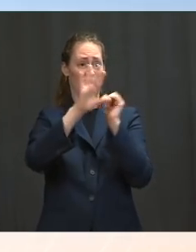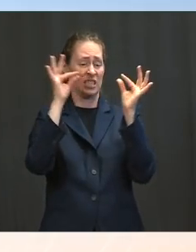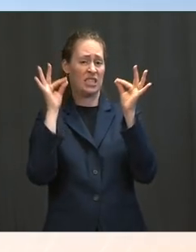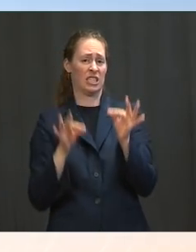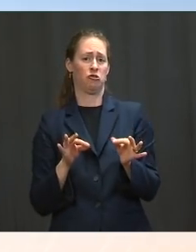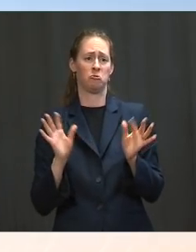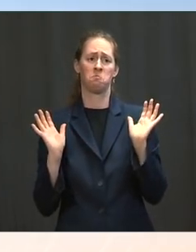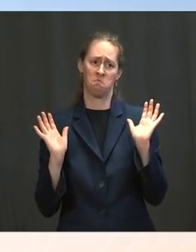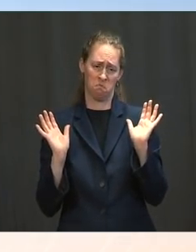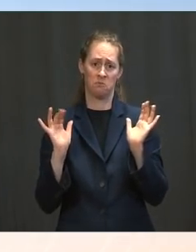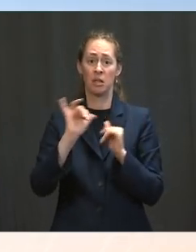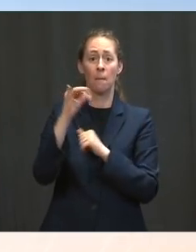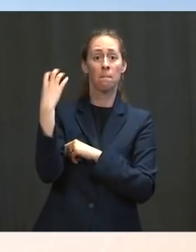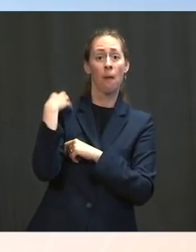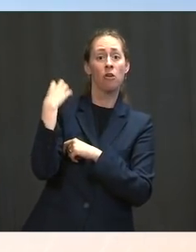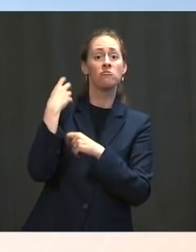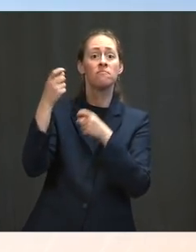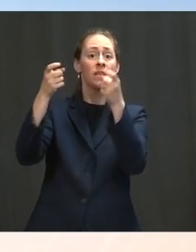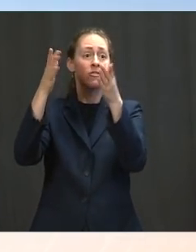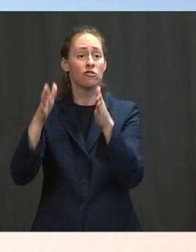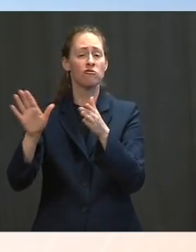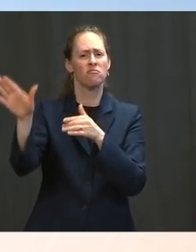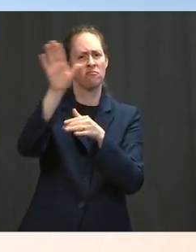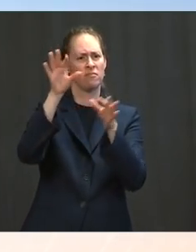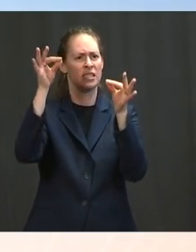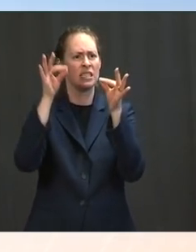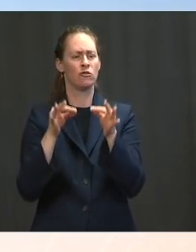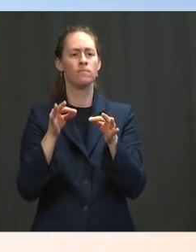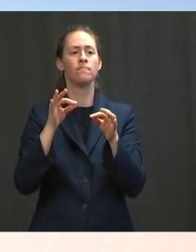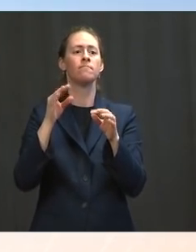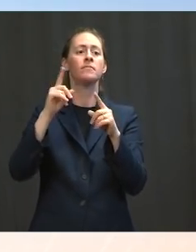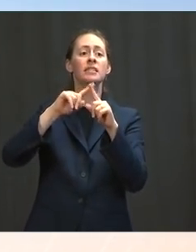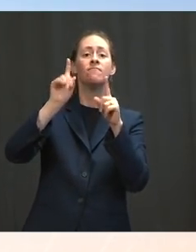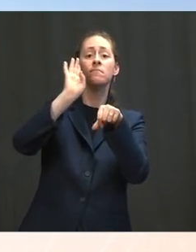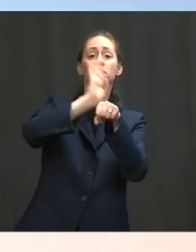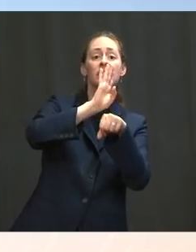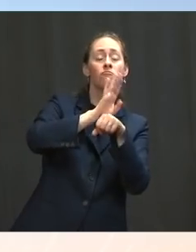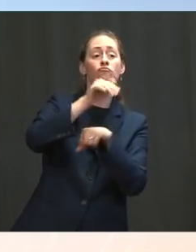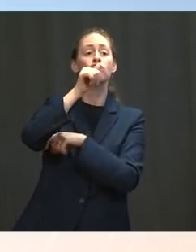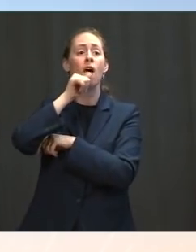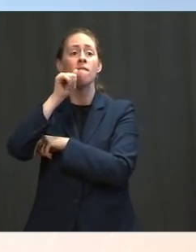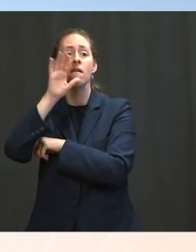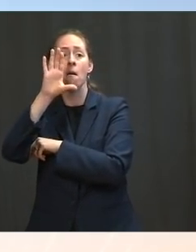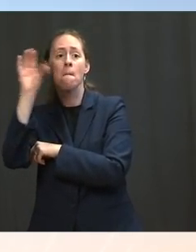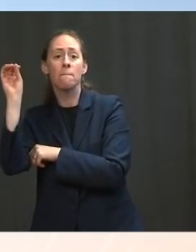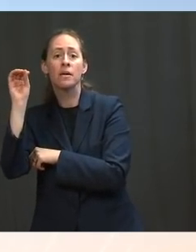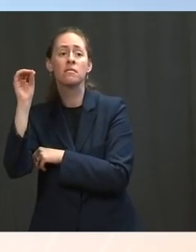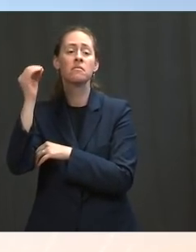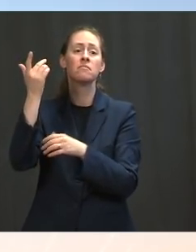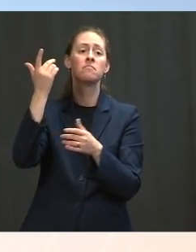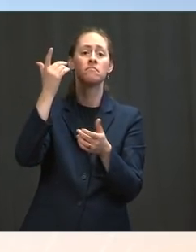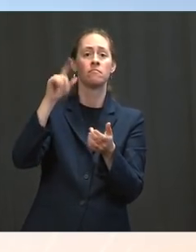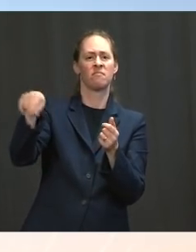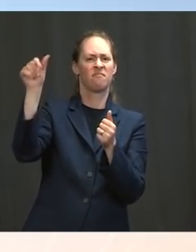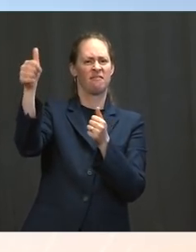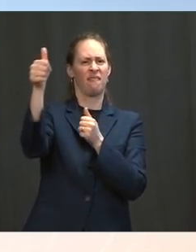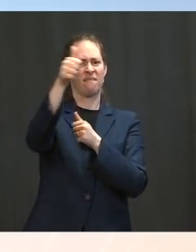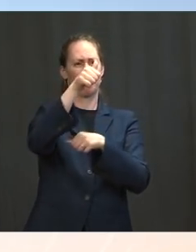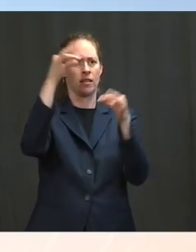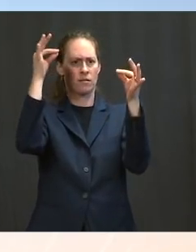And we know that different companies and private-sector entities, or even learning institutions, are making decisions about how to keep their communities safe.